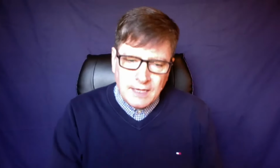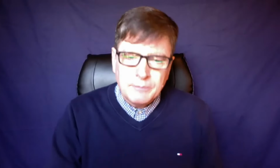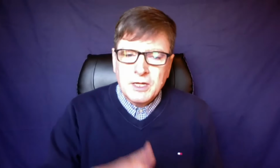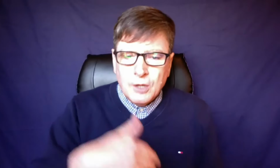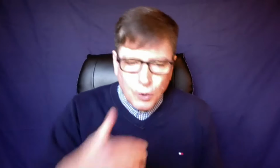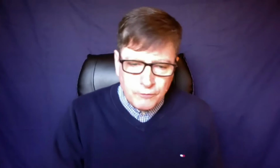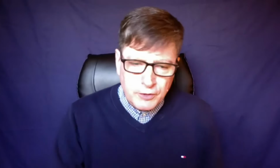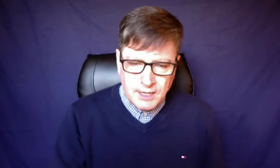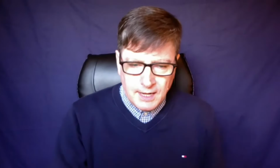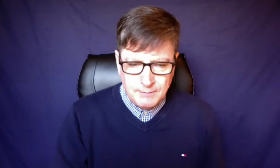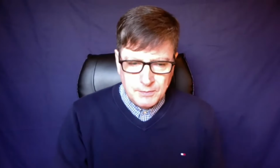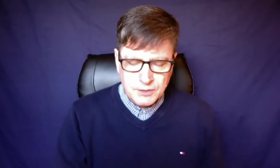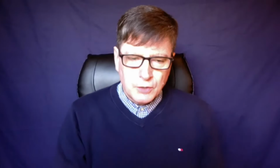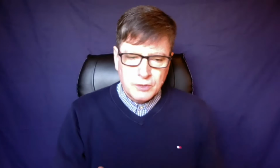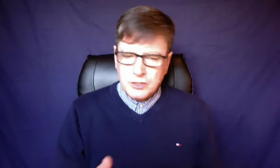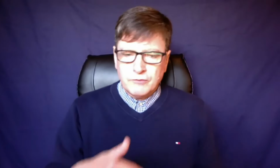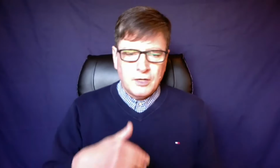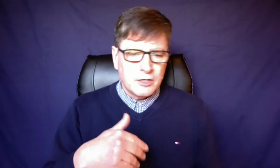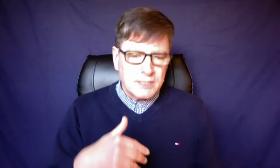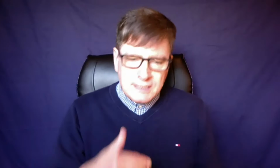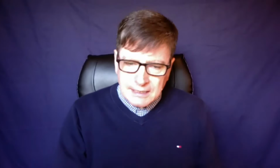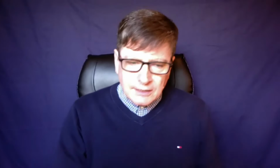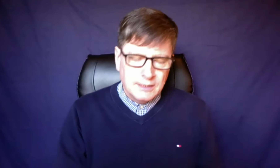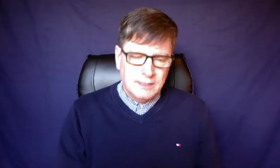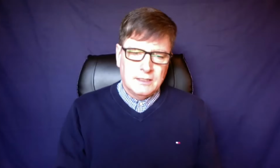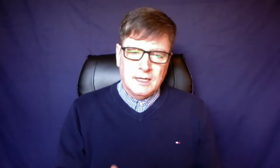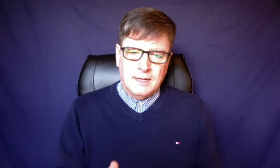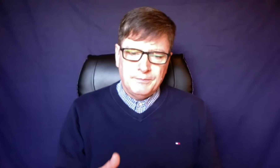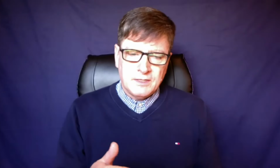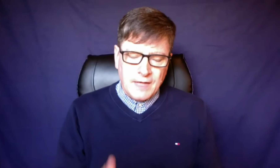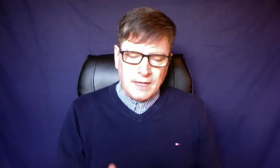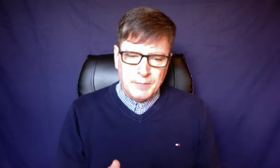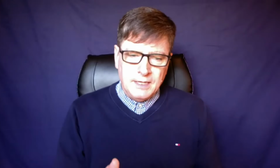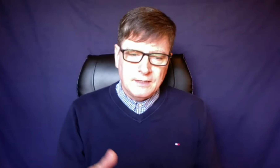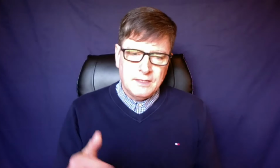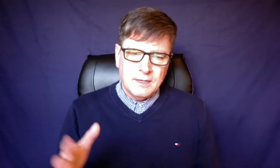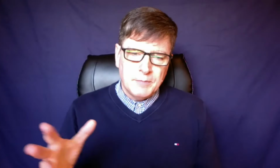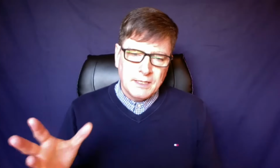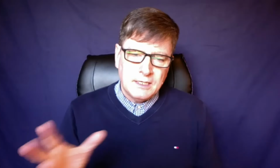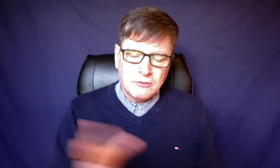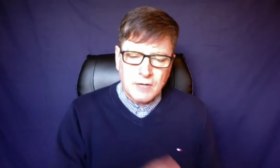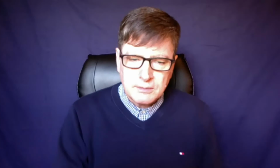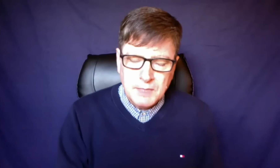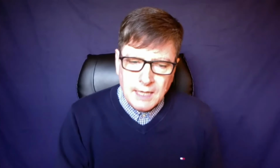to successfully cross midline is all situations develops over time so